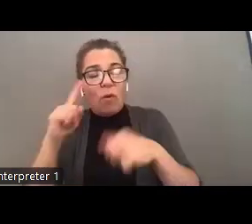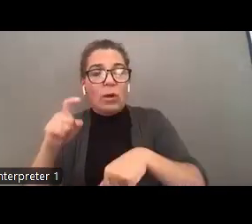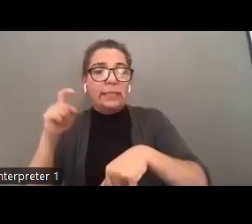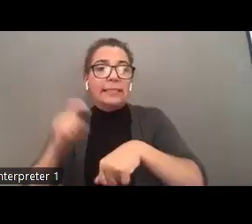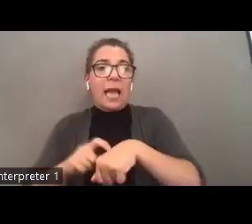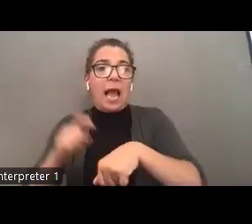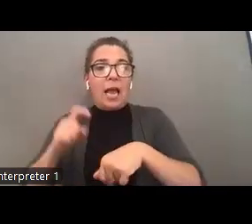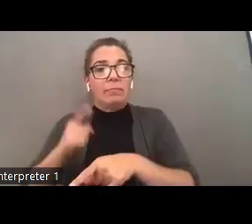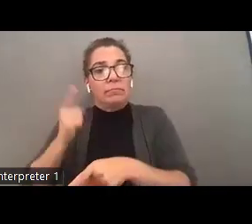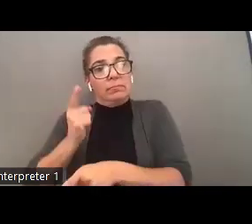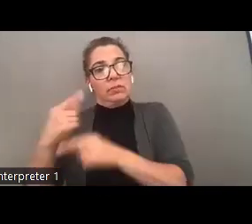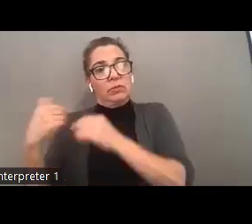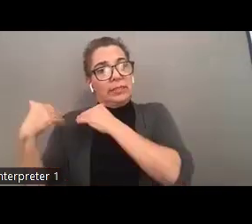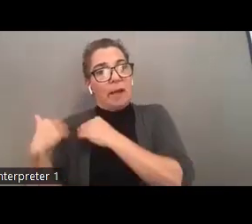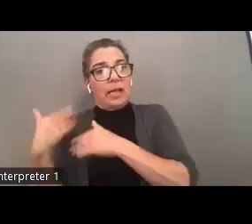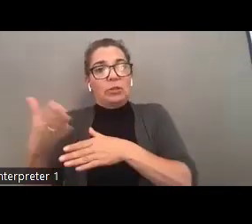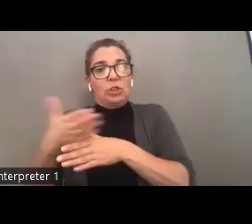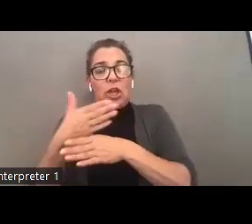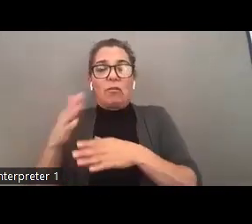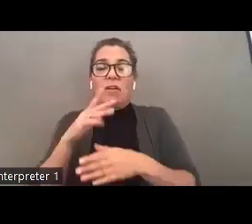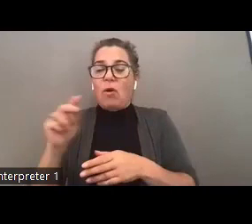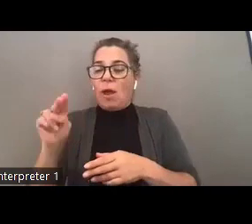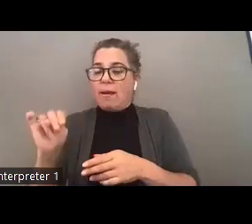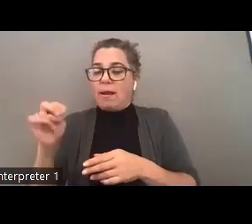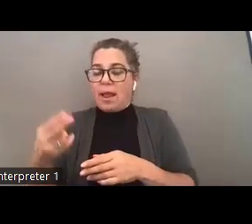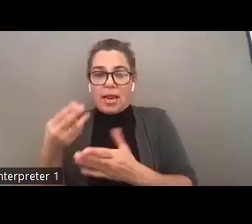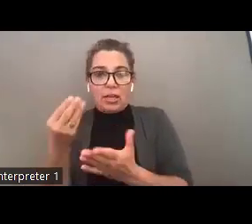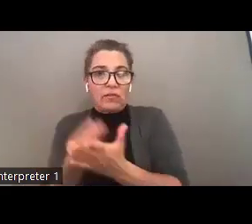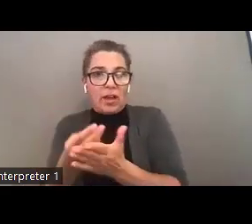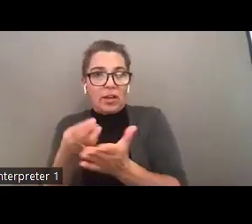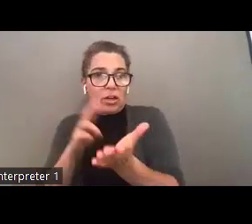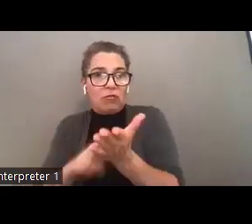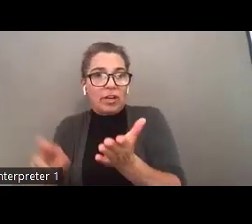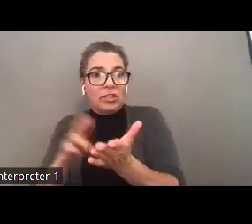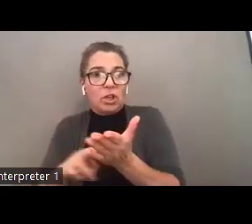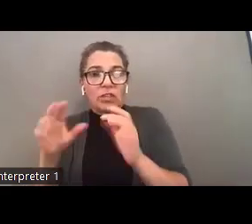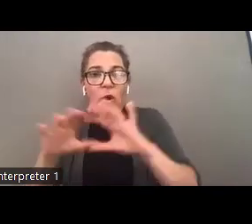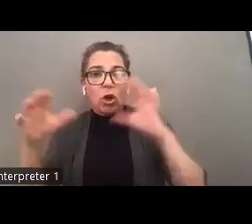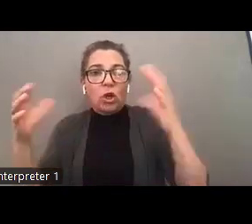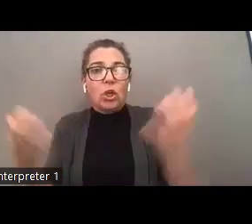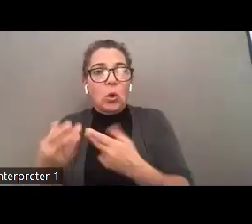sharing of NIH-funded research generating large scale human or non-human genomic data